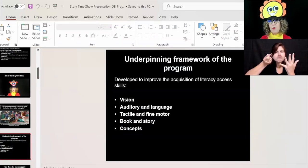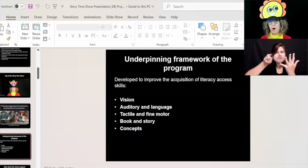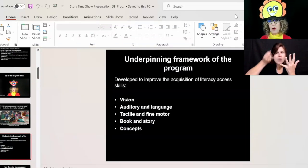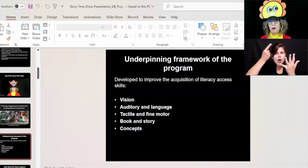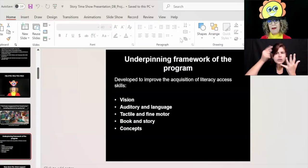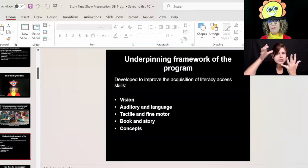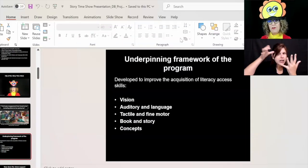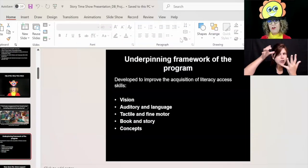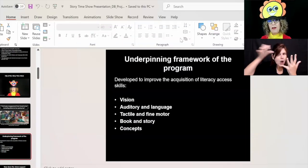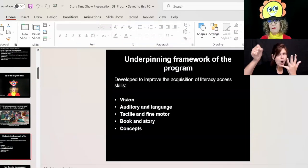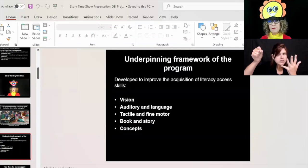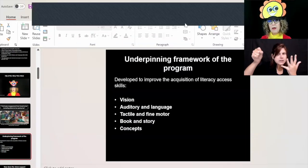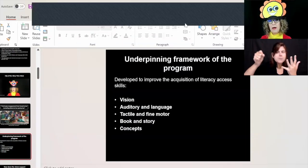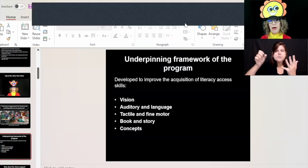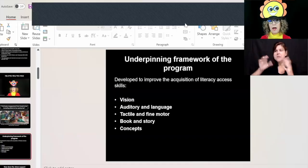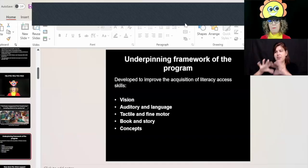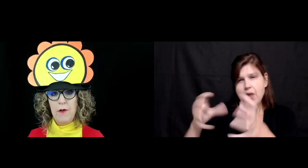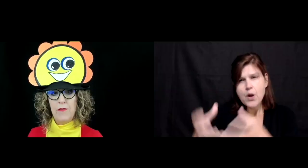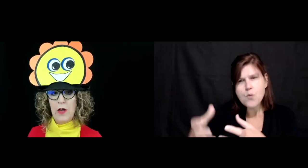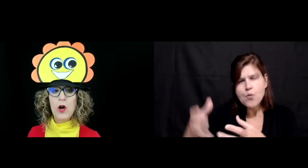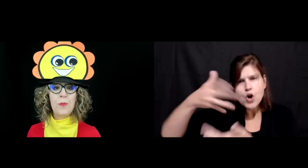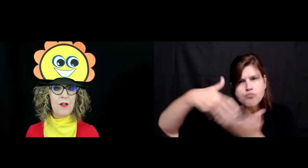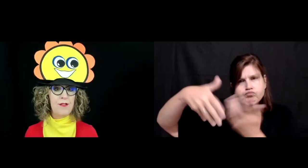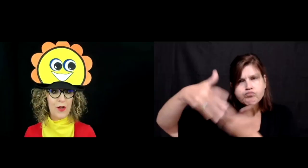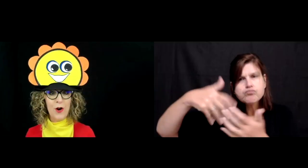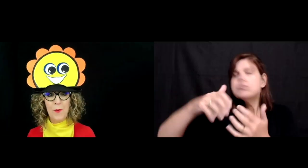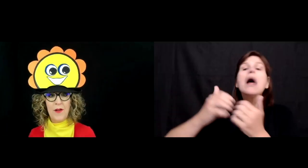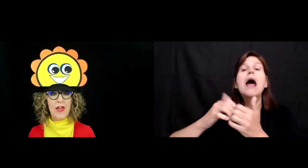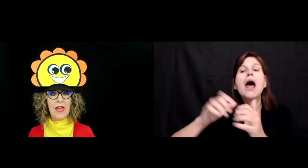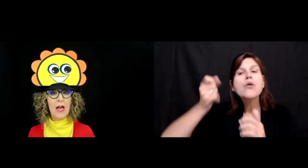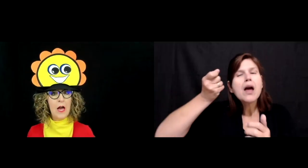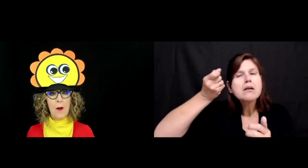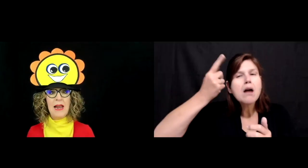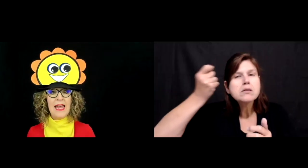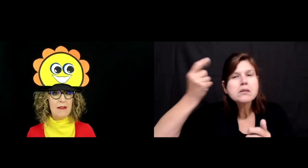of the world around the child, the cupness of the cup and the plateness of the plate